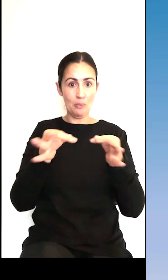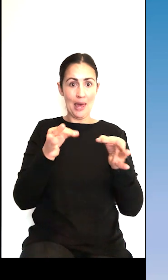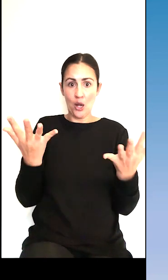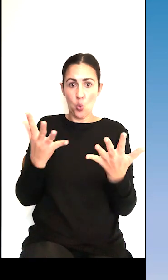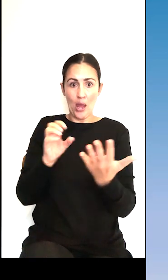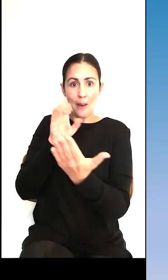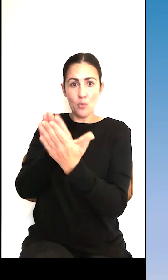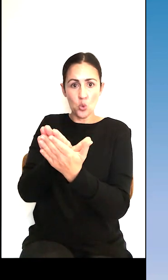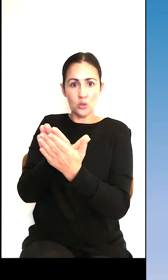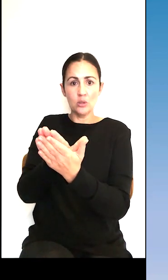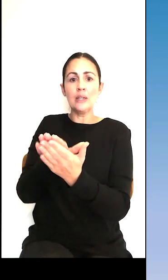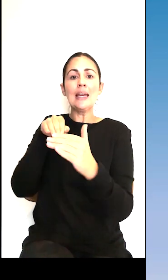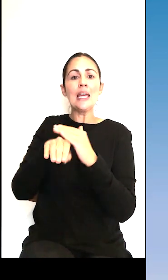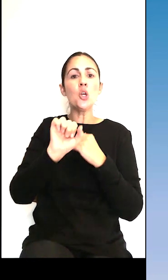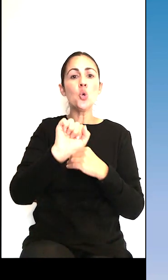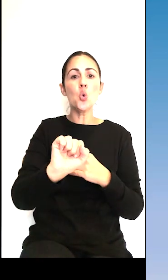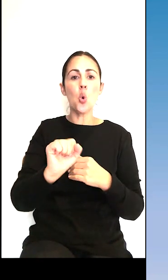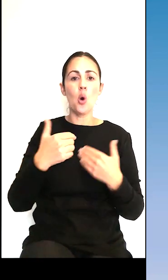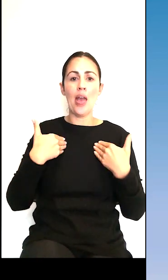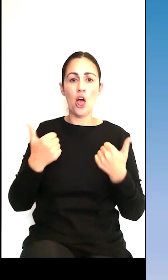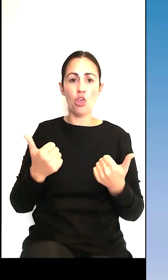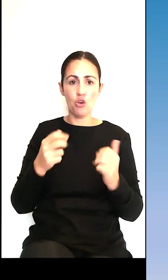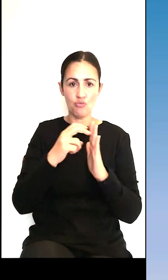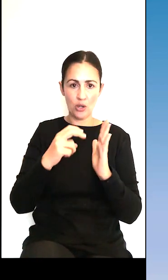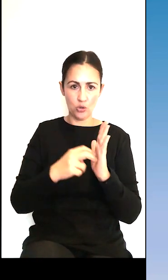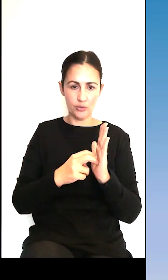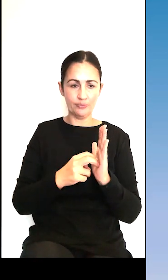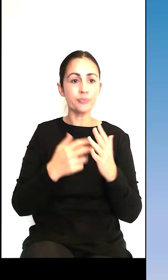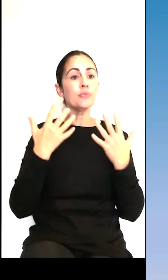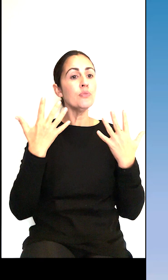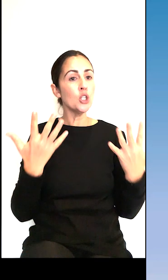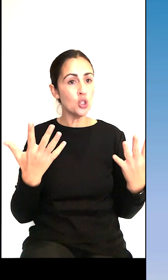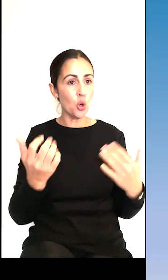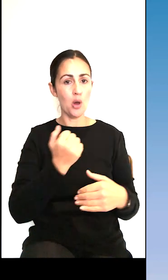to start that off, what is My Health Record for those of you on the line who aren't familiar with it.